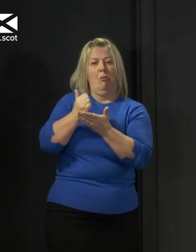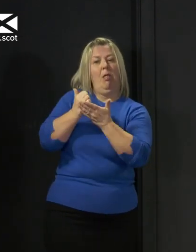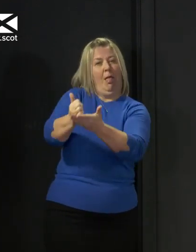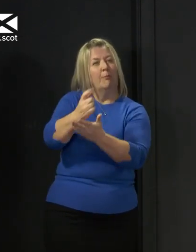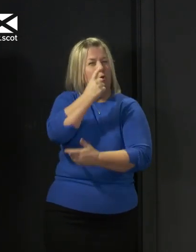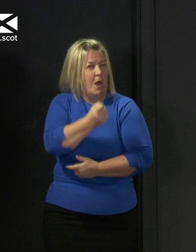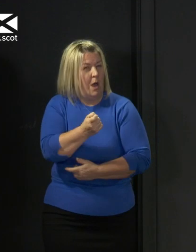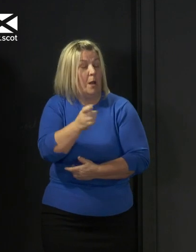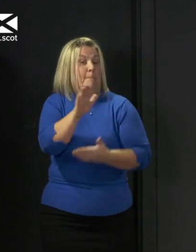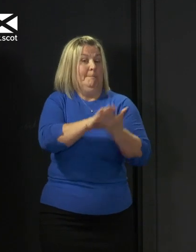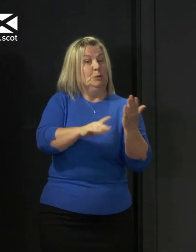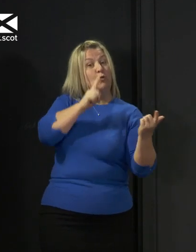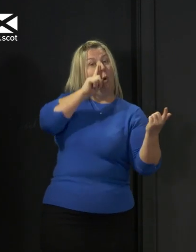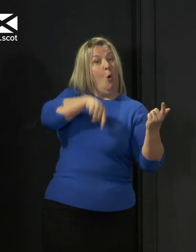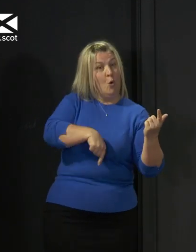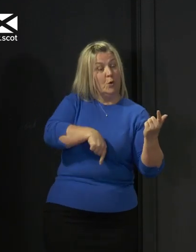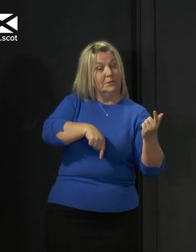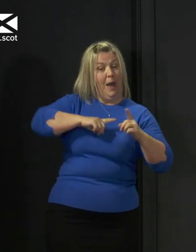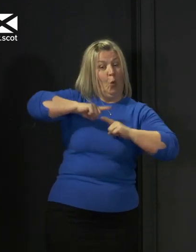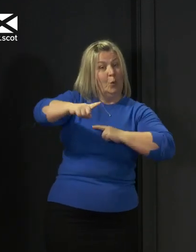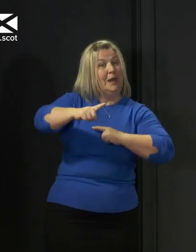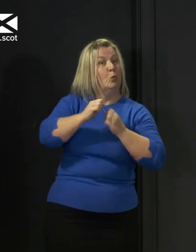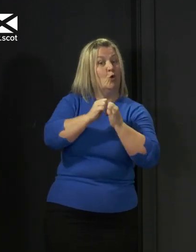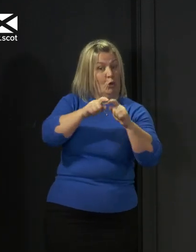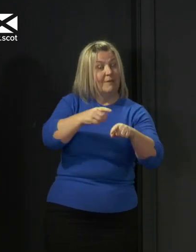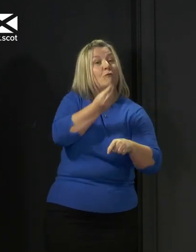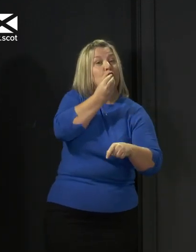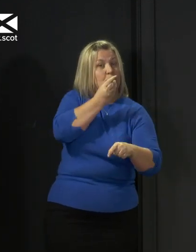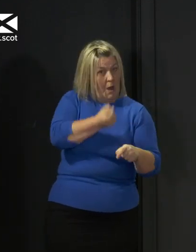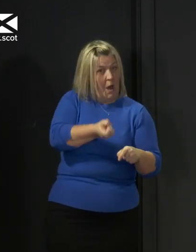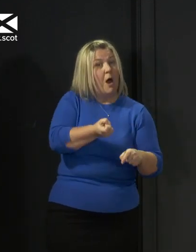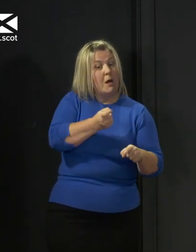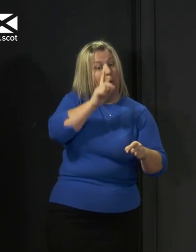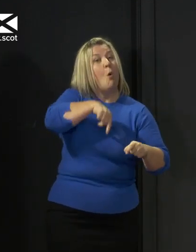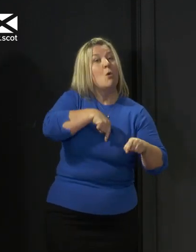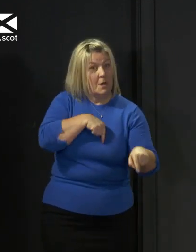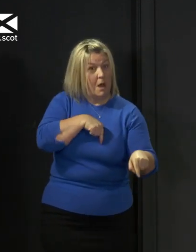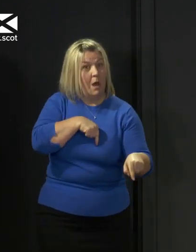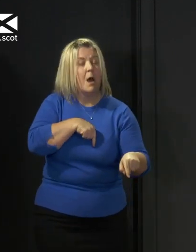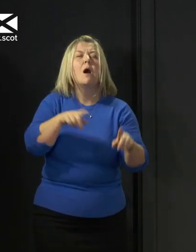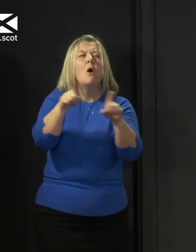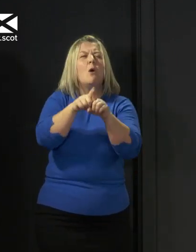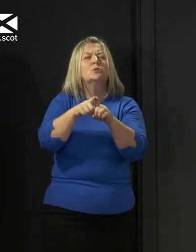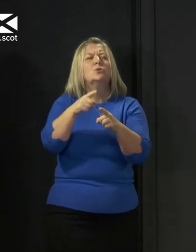essential supplies information is also available on the NHS inform website so